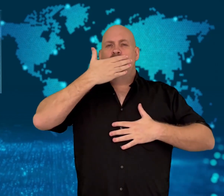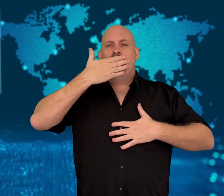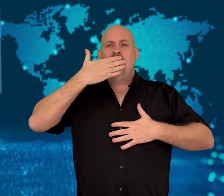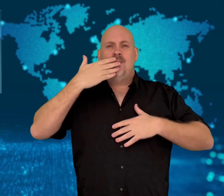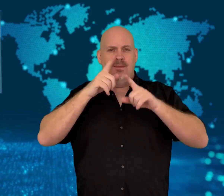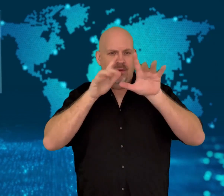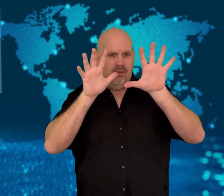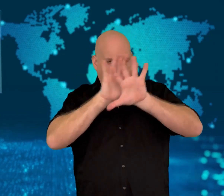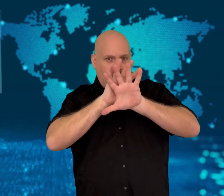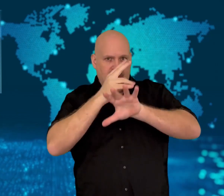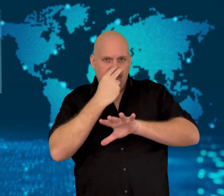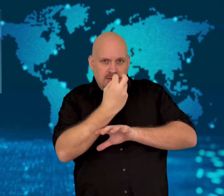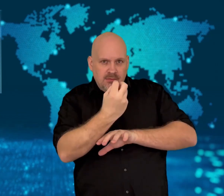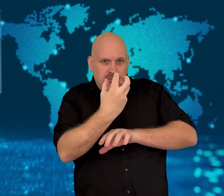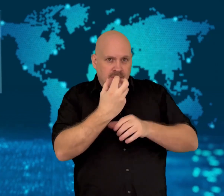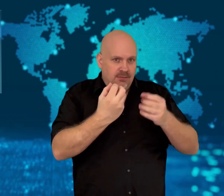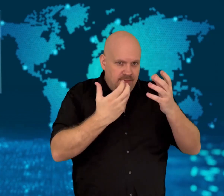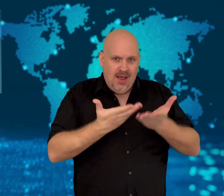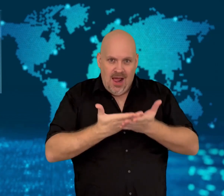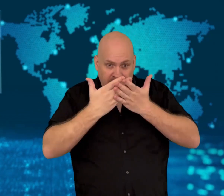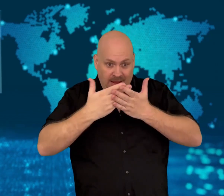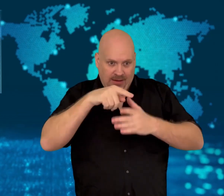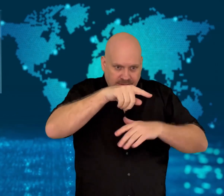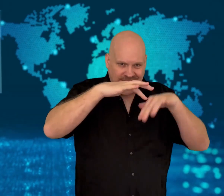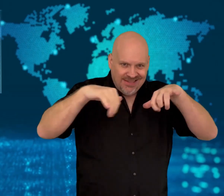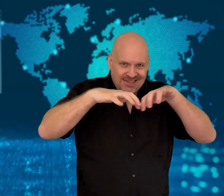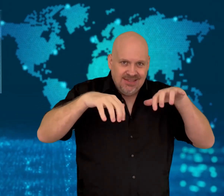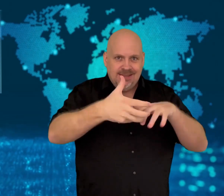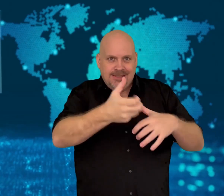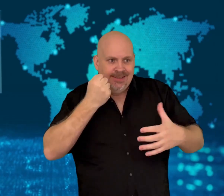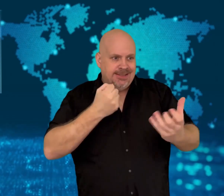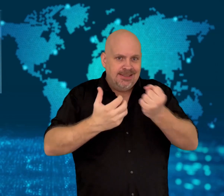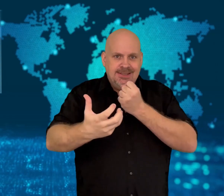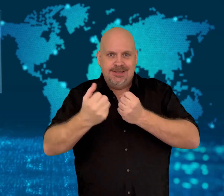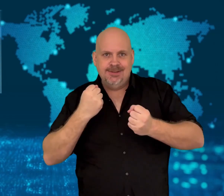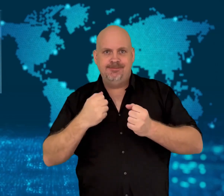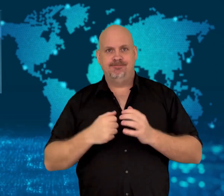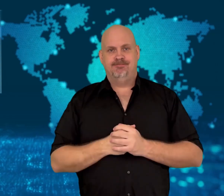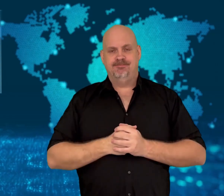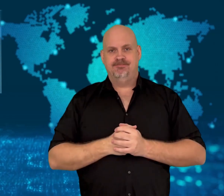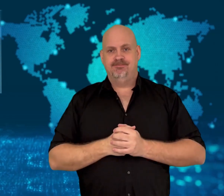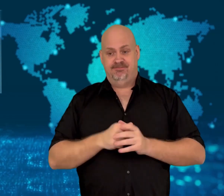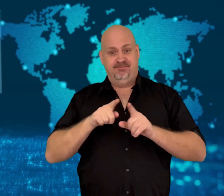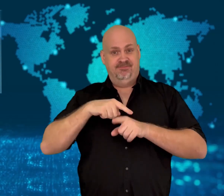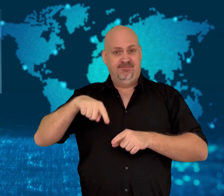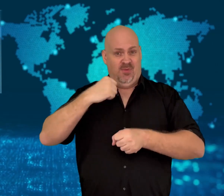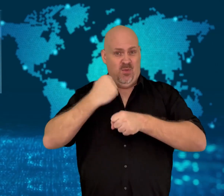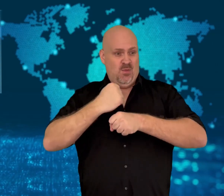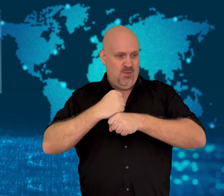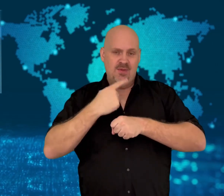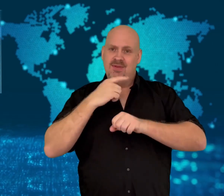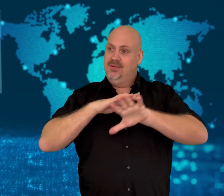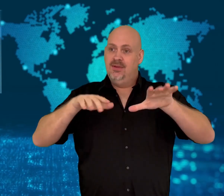Thermal cameras have helped rescuers probe the piles of concrete and metal.